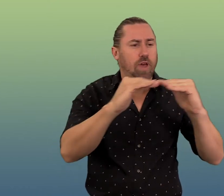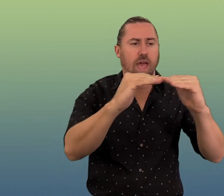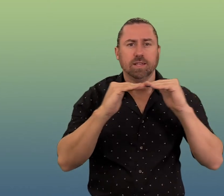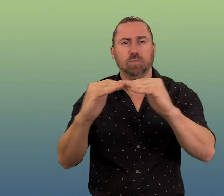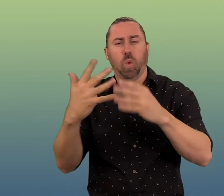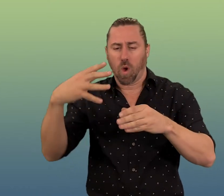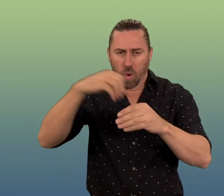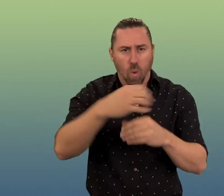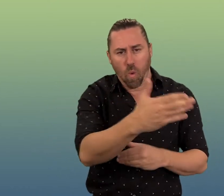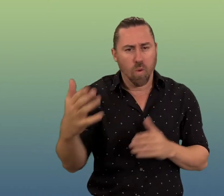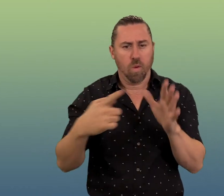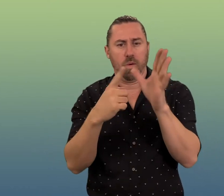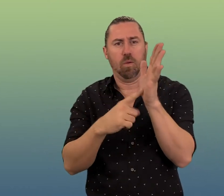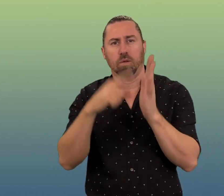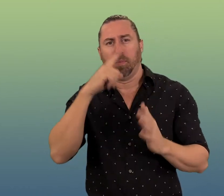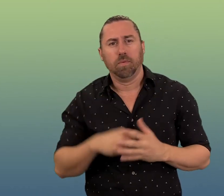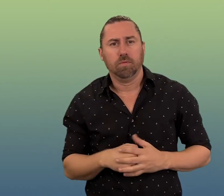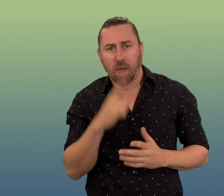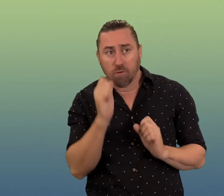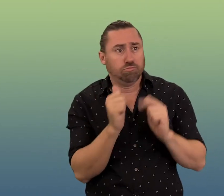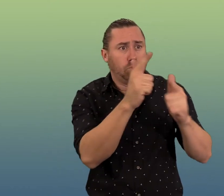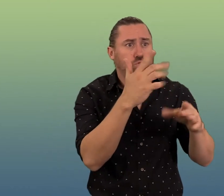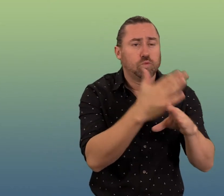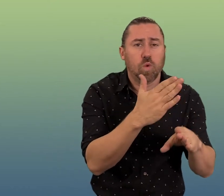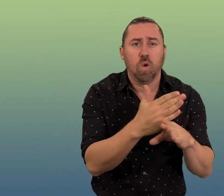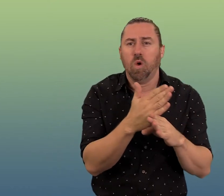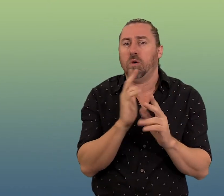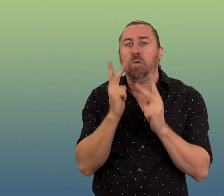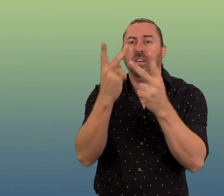of everyone as we connect people to work, places,